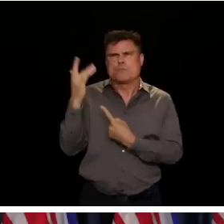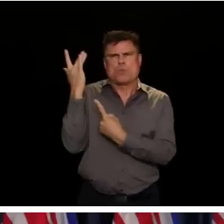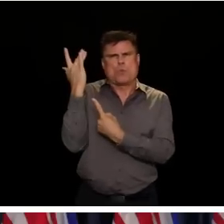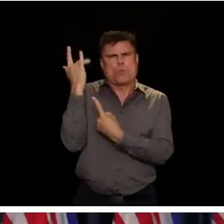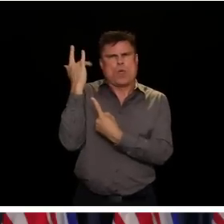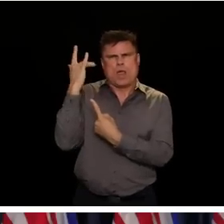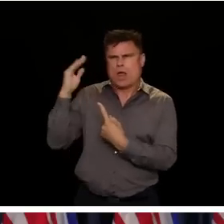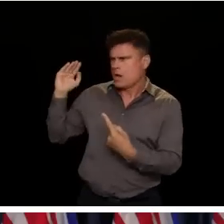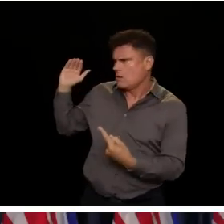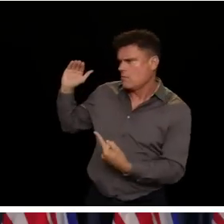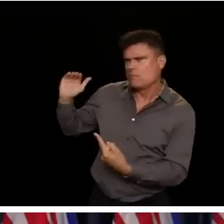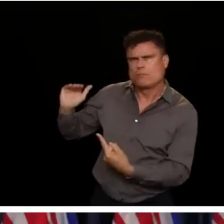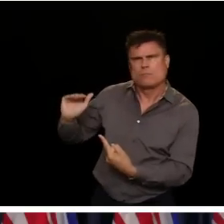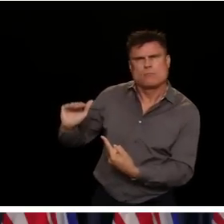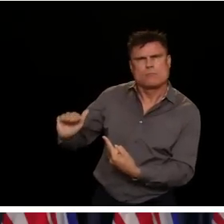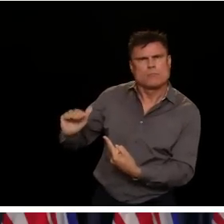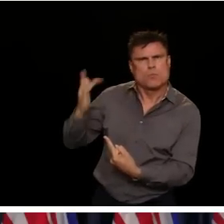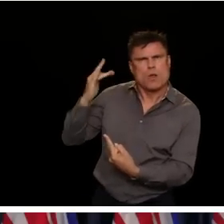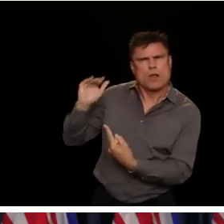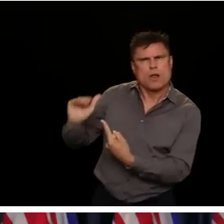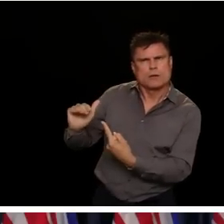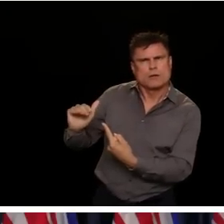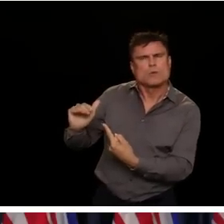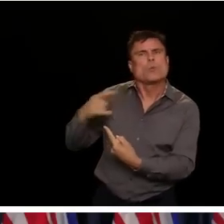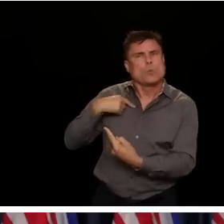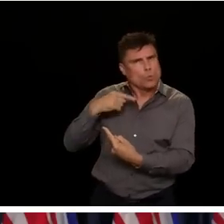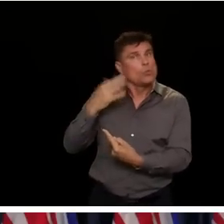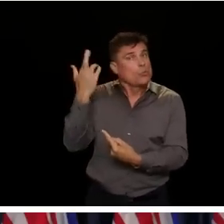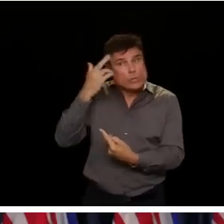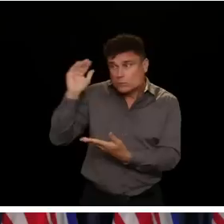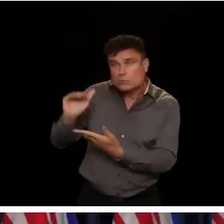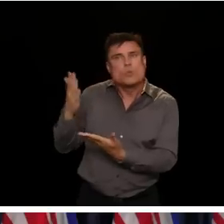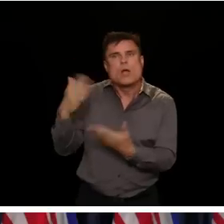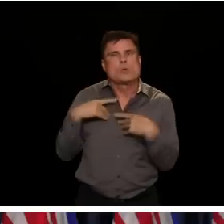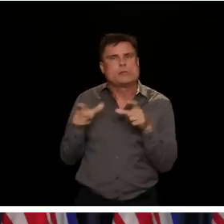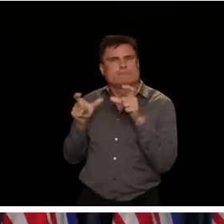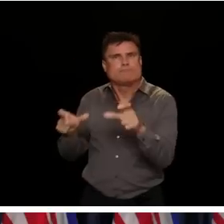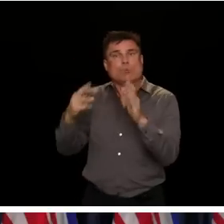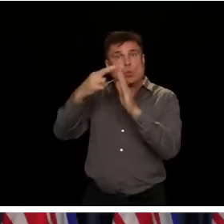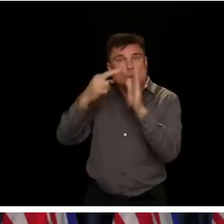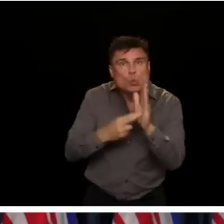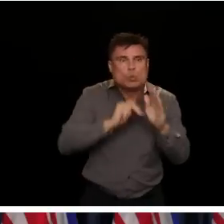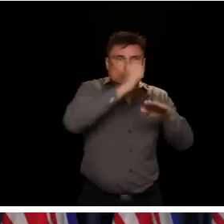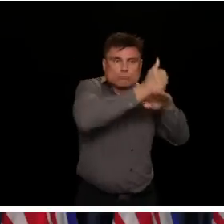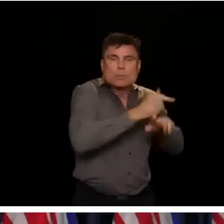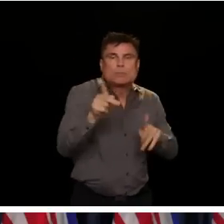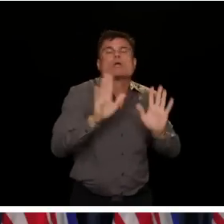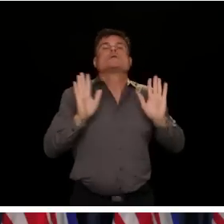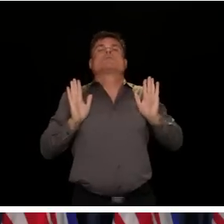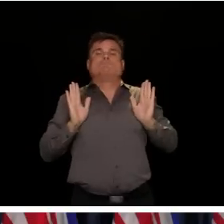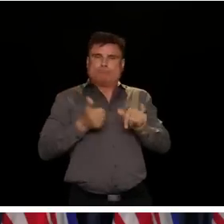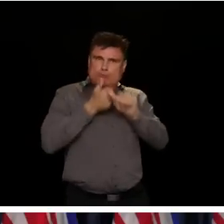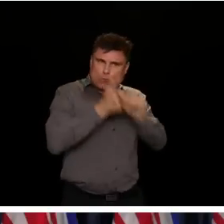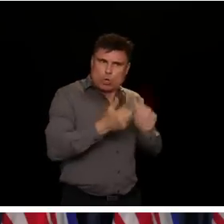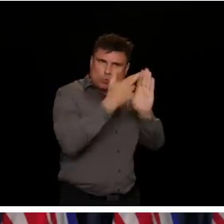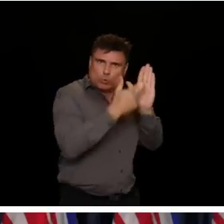example, and going to more places or restaurants, it is reflected in the increased activity we